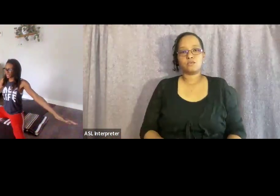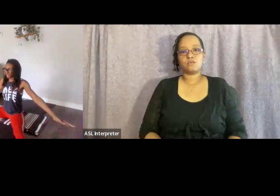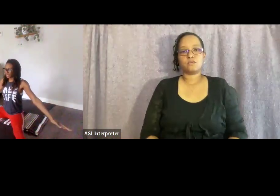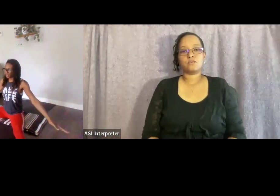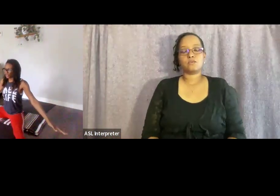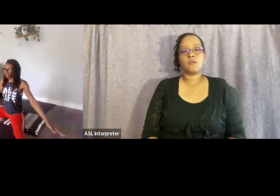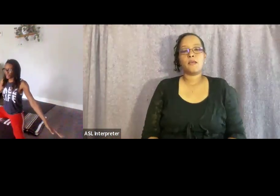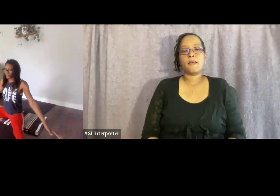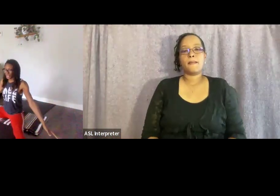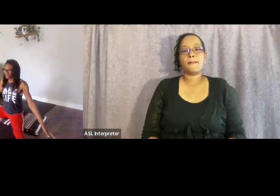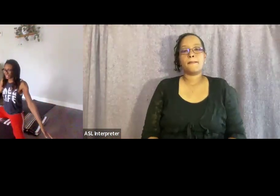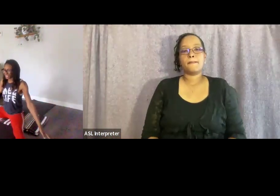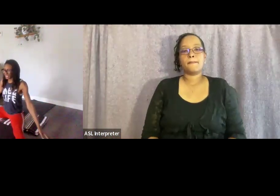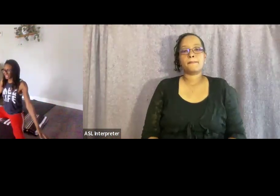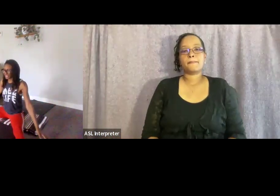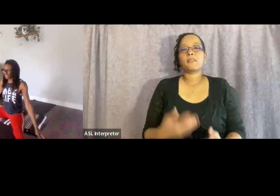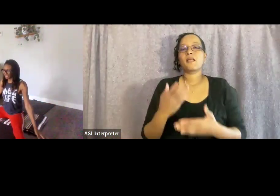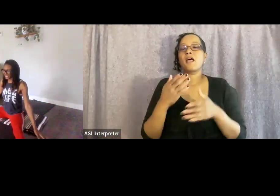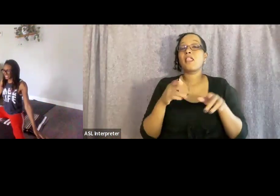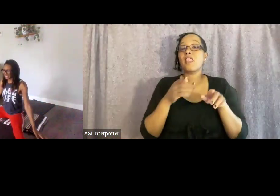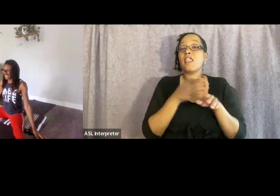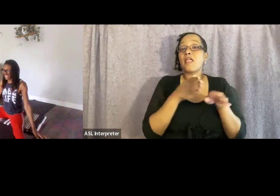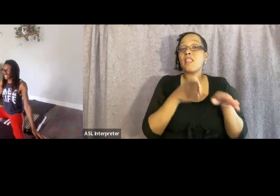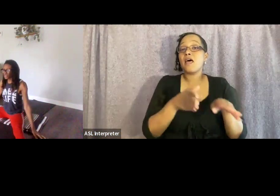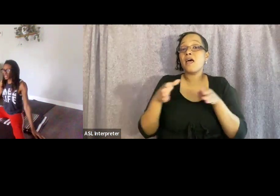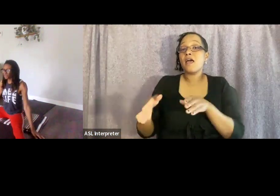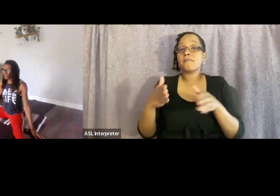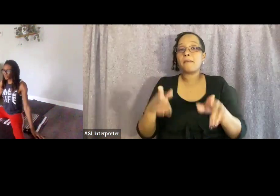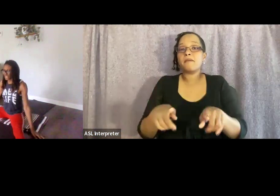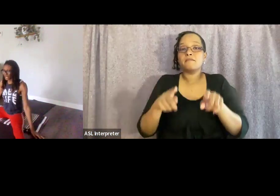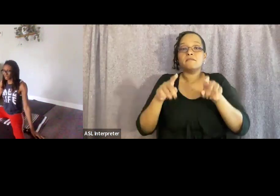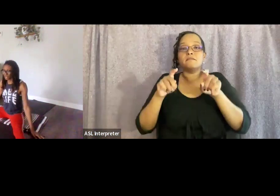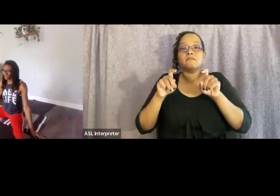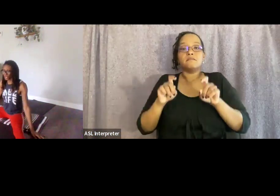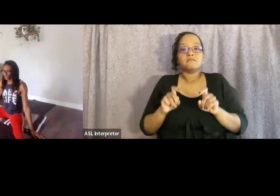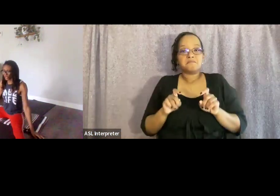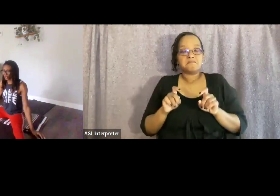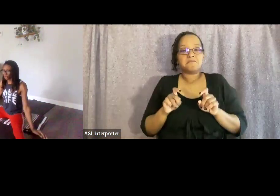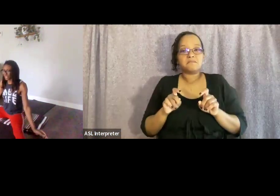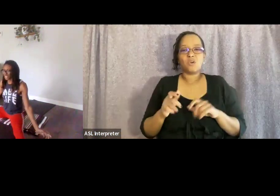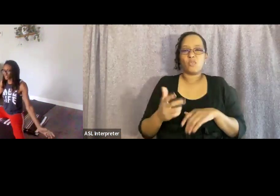or you bring your legs back together. And let's do that three more times, and measure at your own pace.